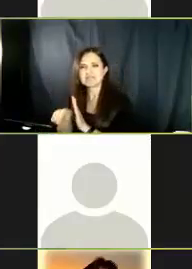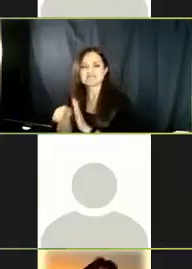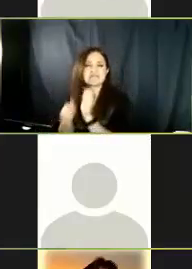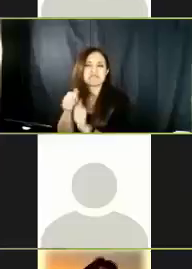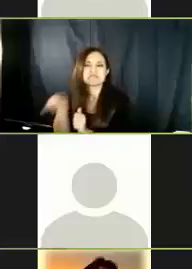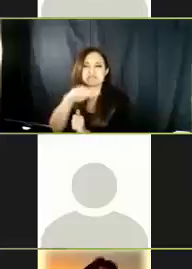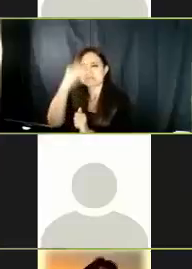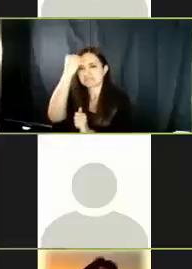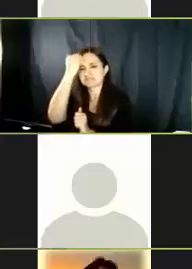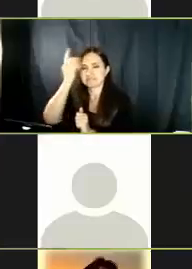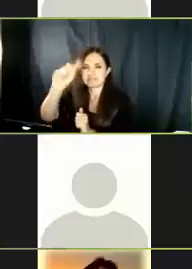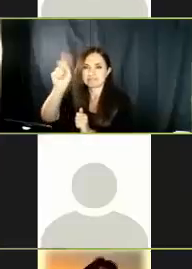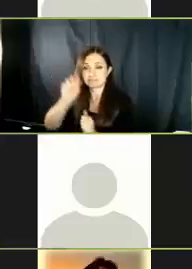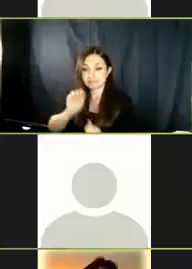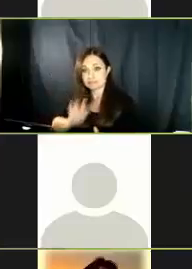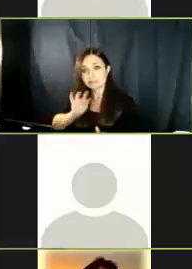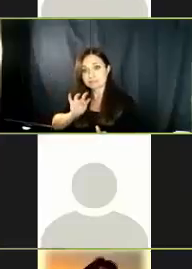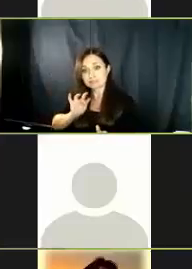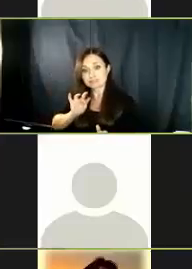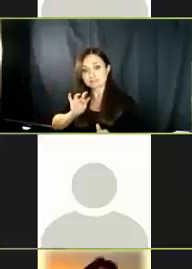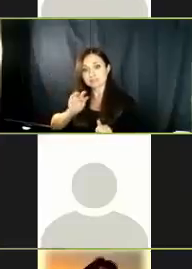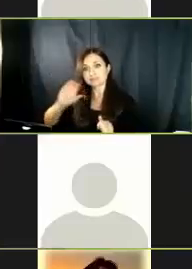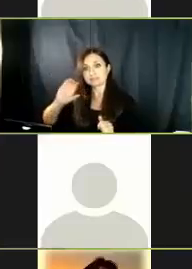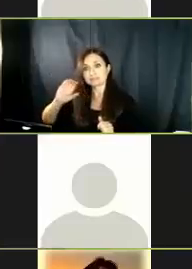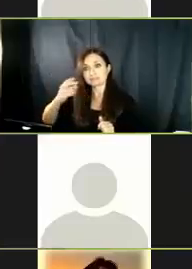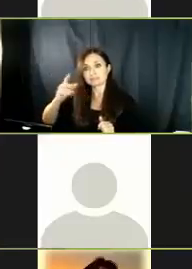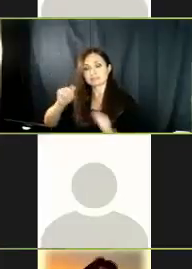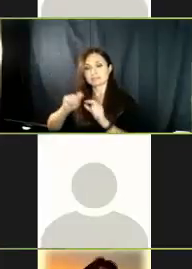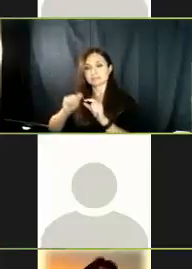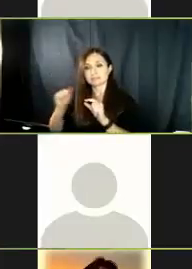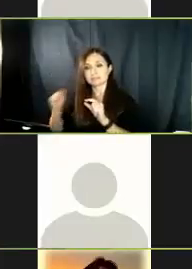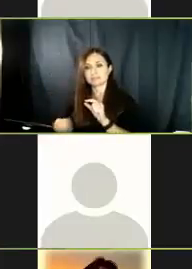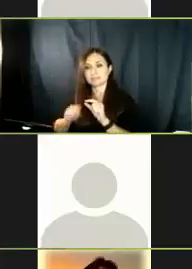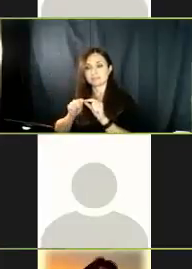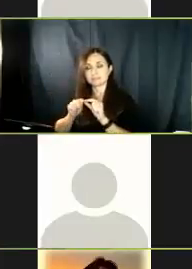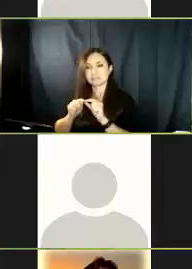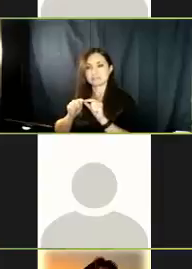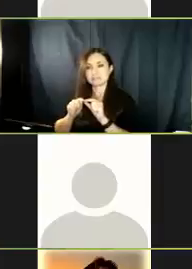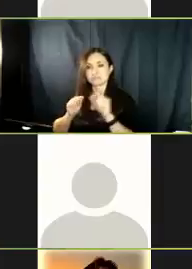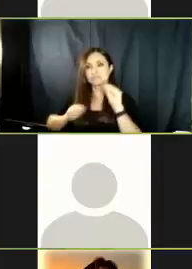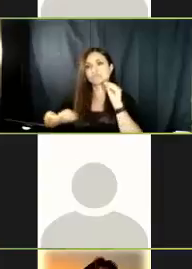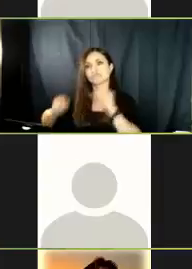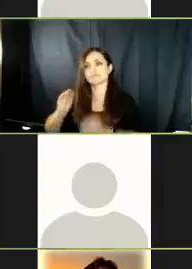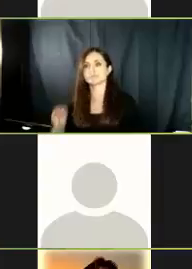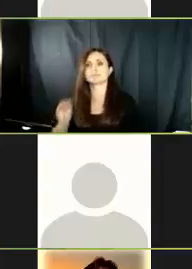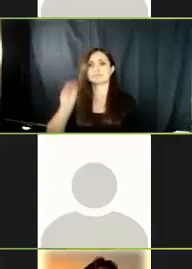that by selecting the chat bubble at the bottom of your screen.